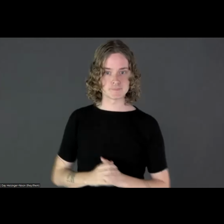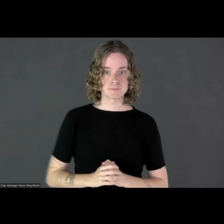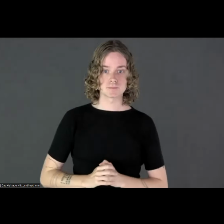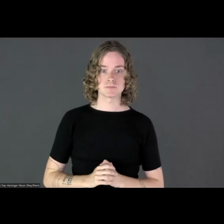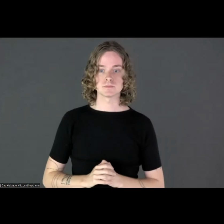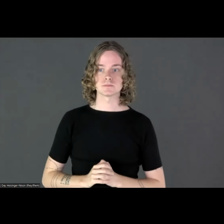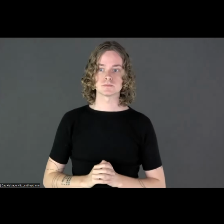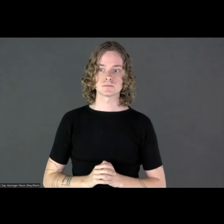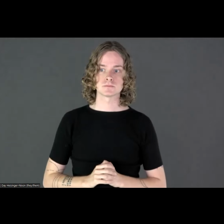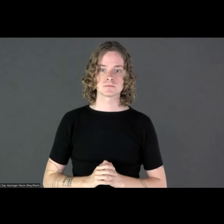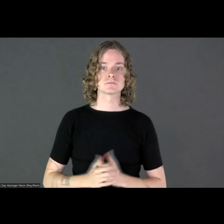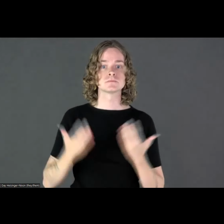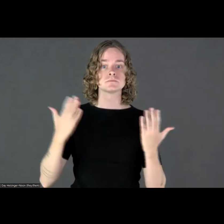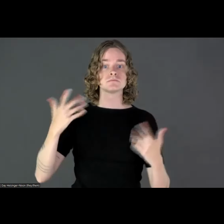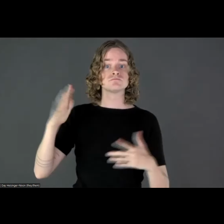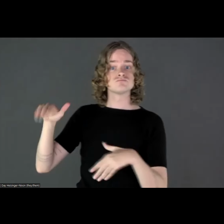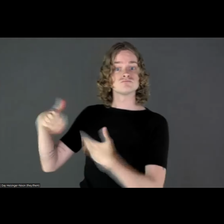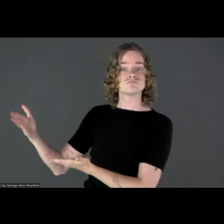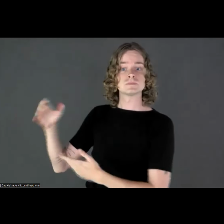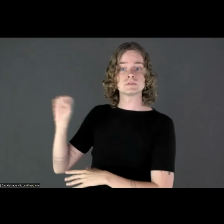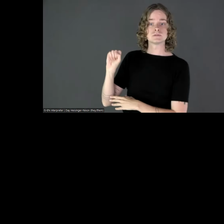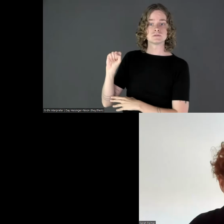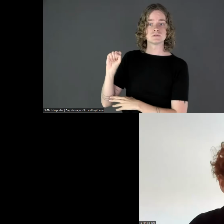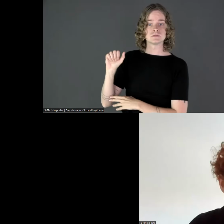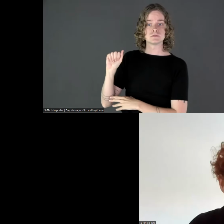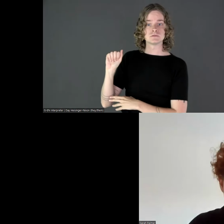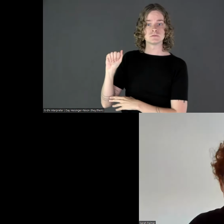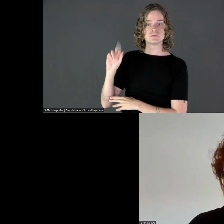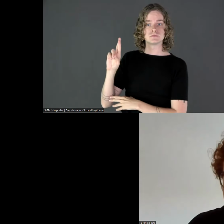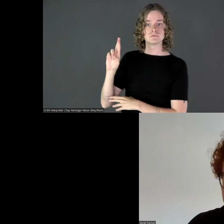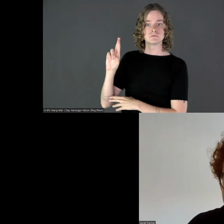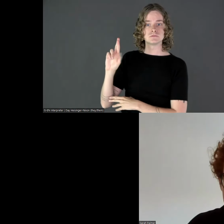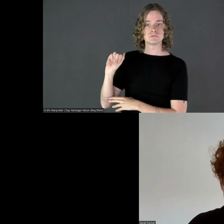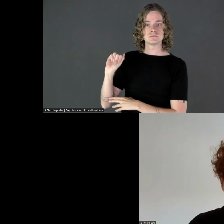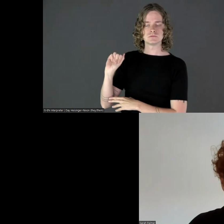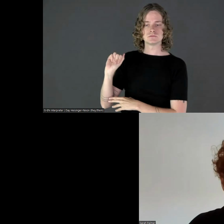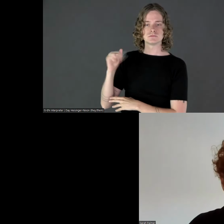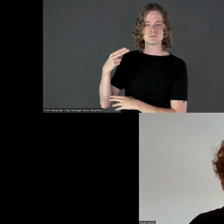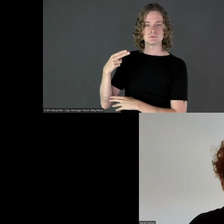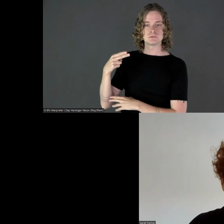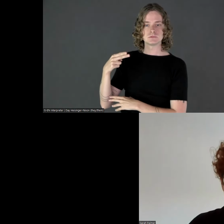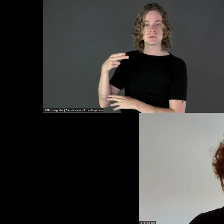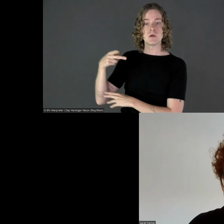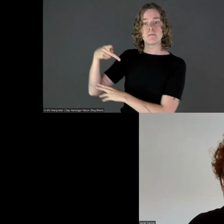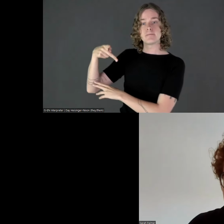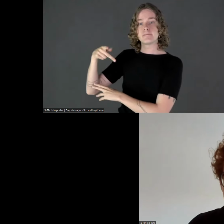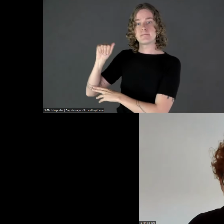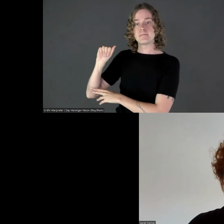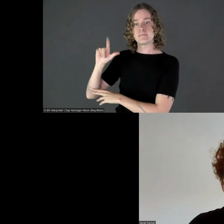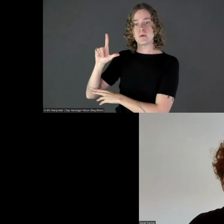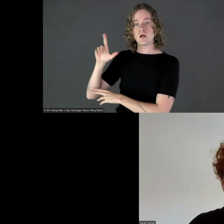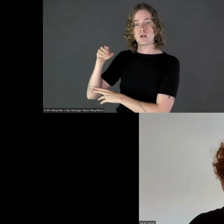Sarah Palmer from Elhra to introduce us to the information catalog recently launched. Sarah,